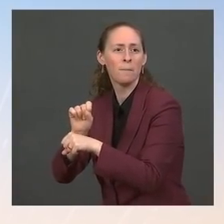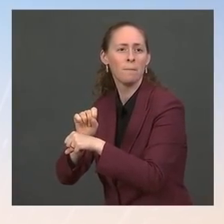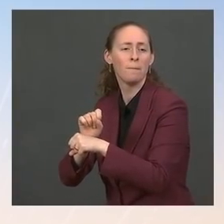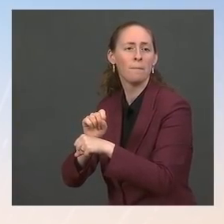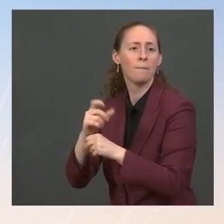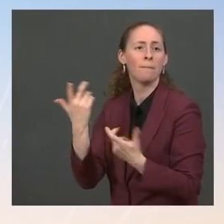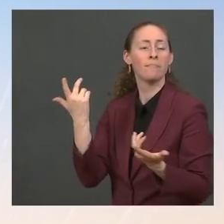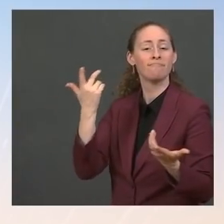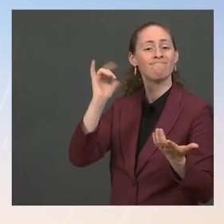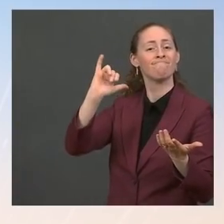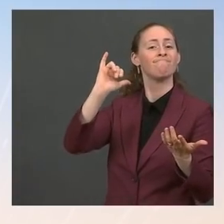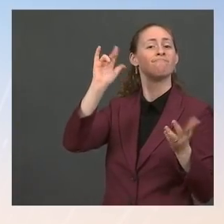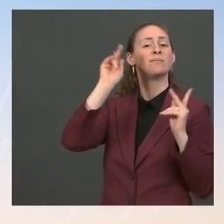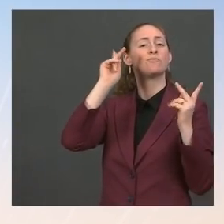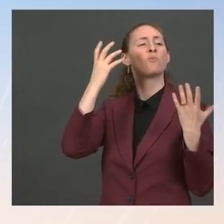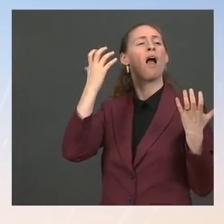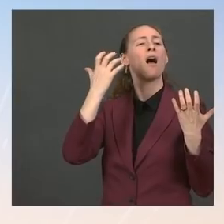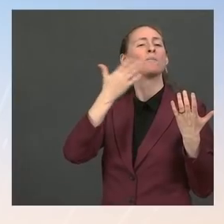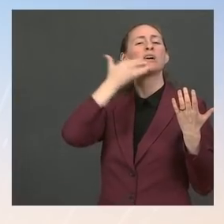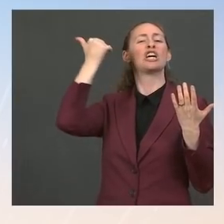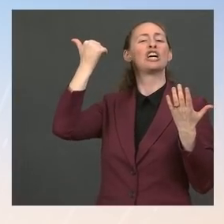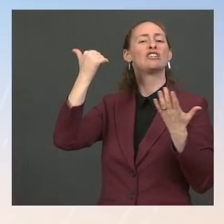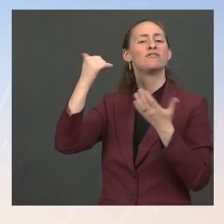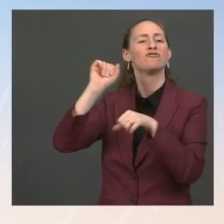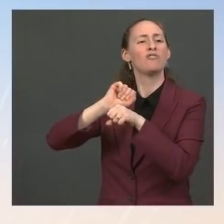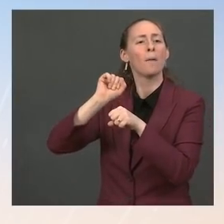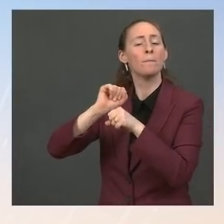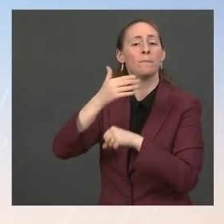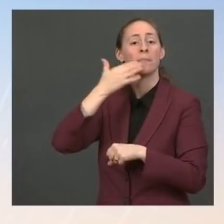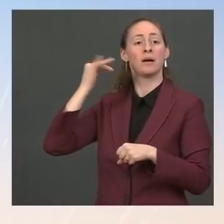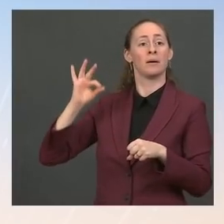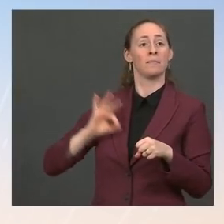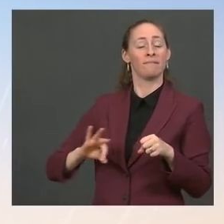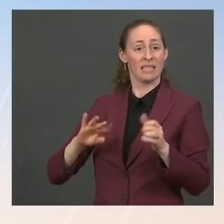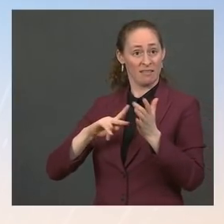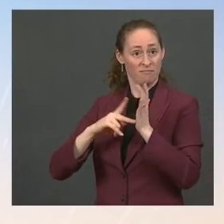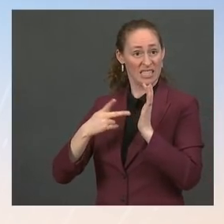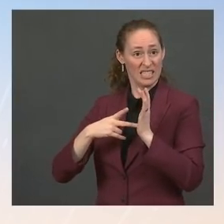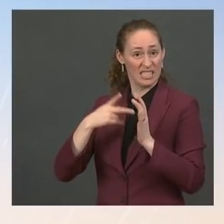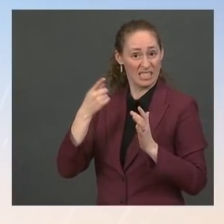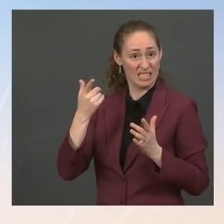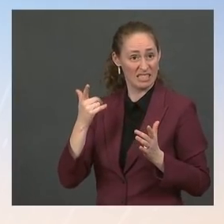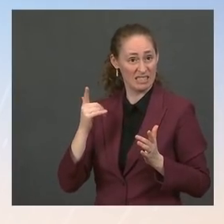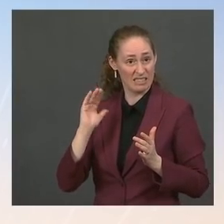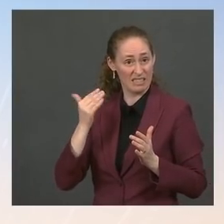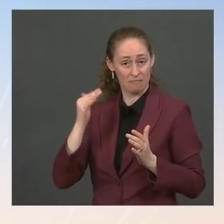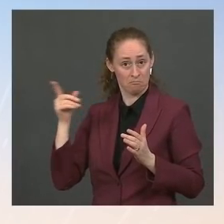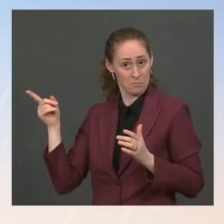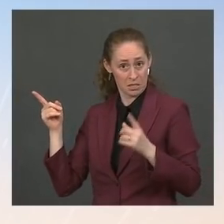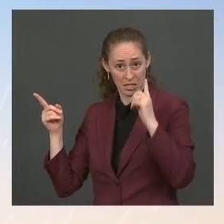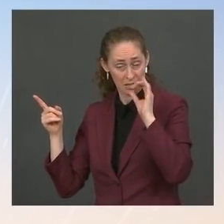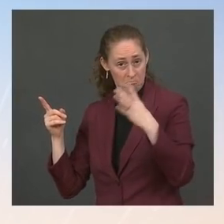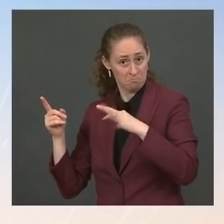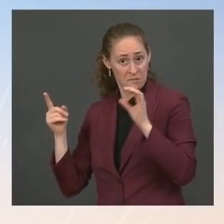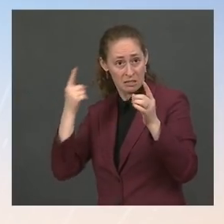doesn't view this as a problem at all? Ms. Psaki: I think I also said in response to Weijia's question that there are some industries where we're seeing labor shortages;